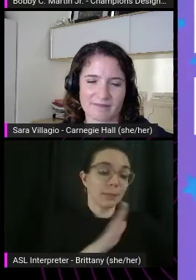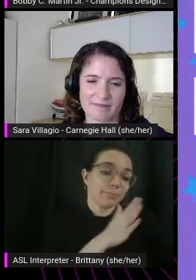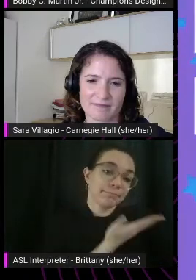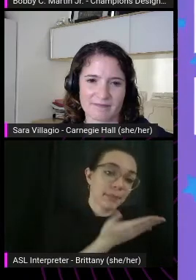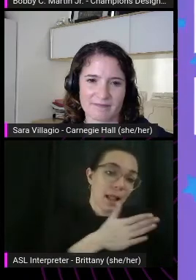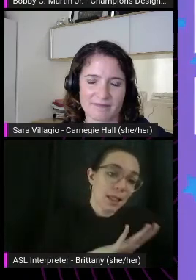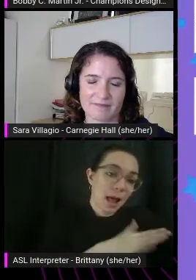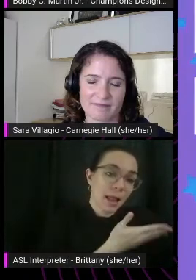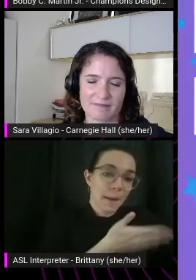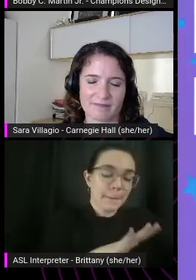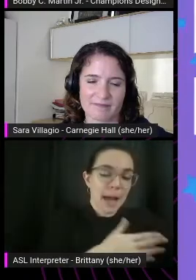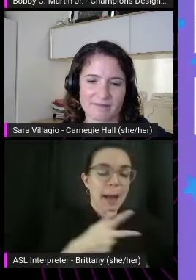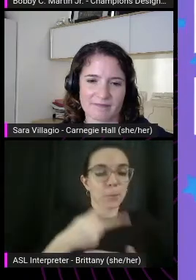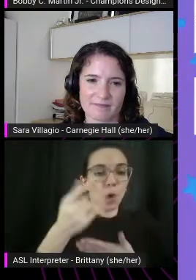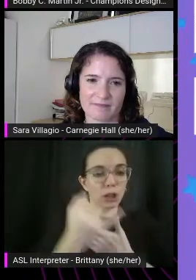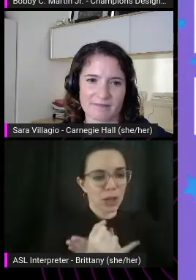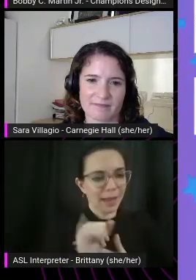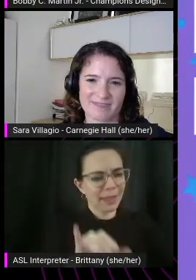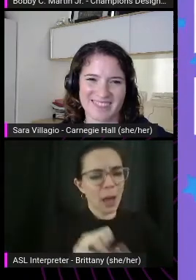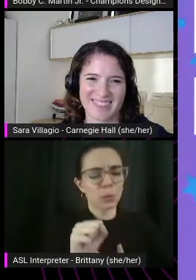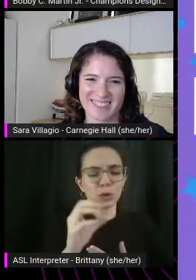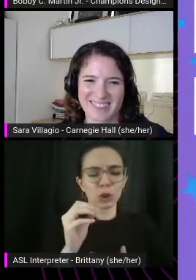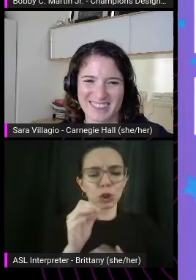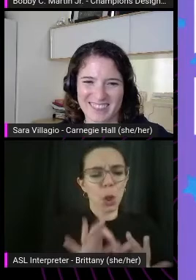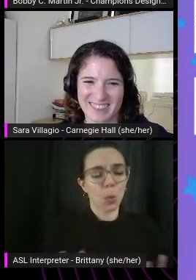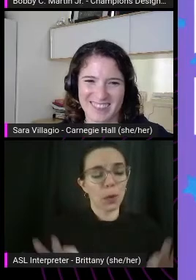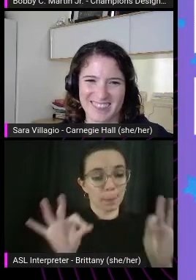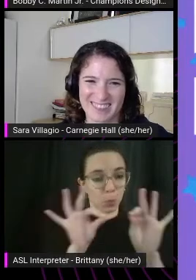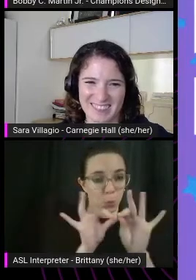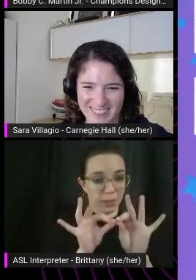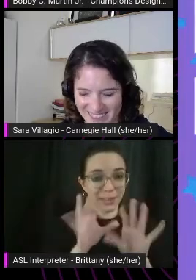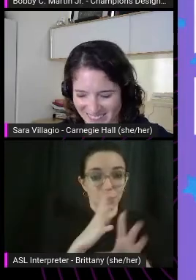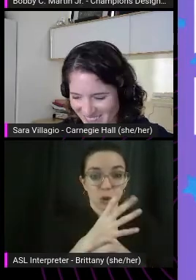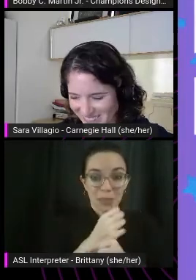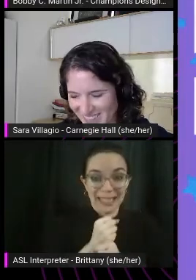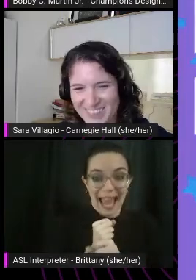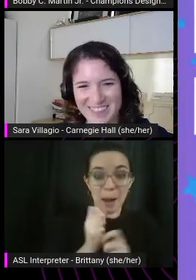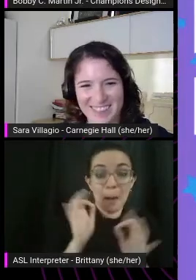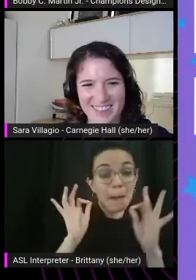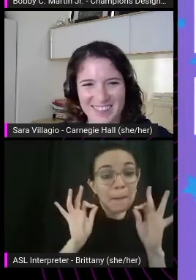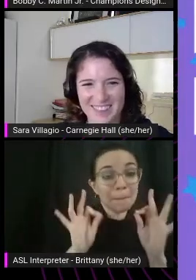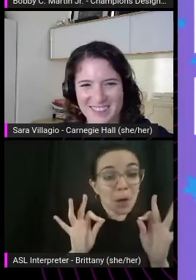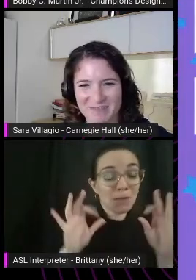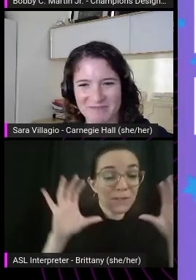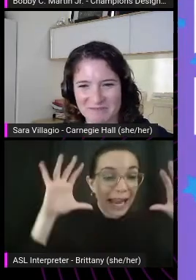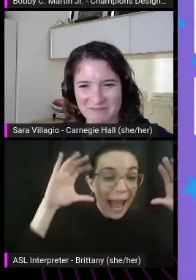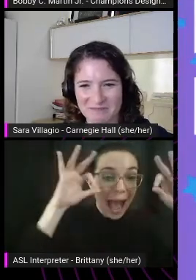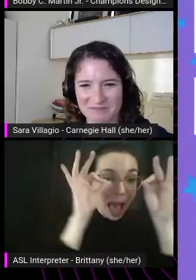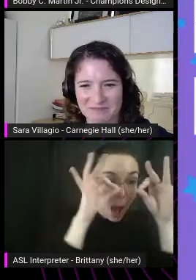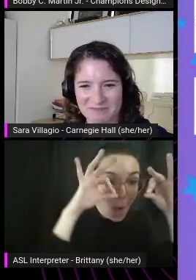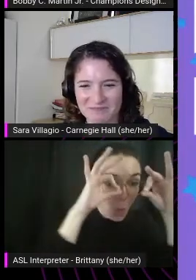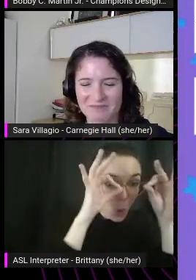it was so important to get the owls right. To get those owls just right. To get the stars.